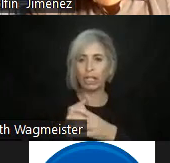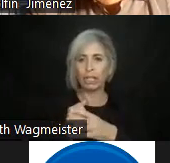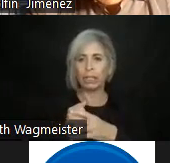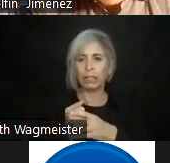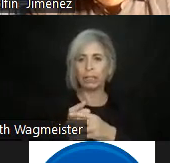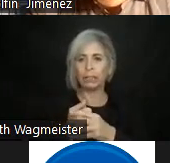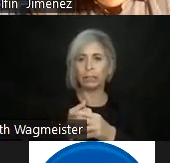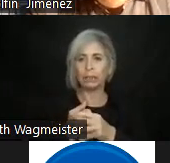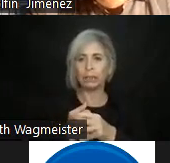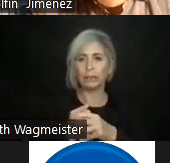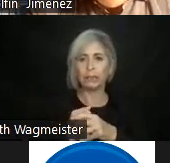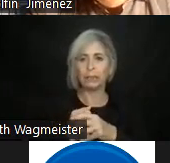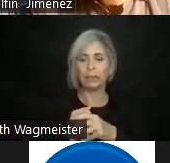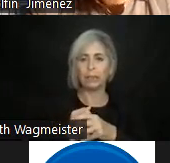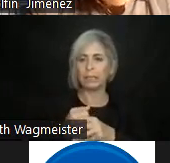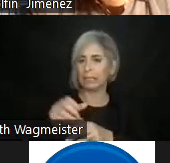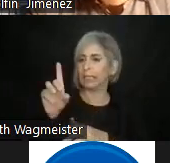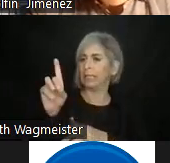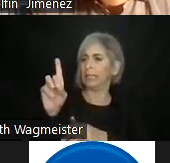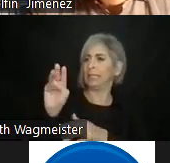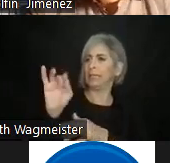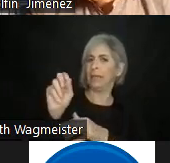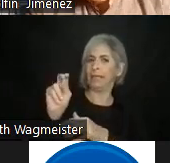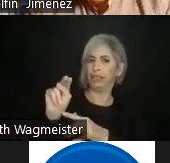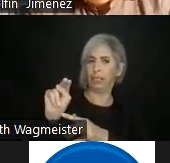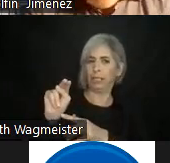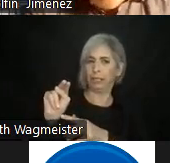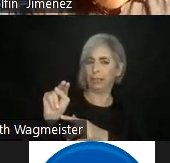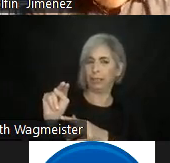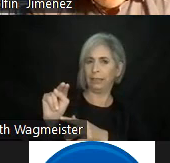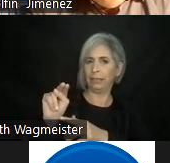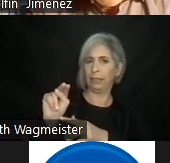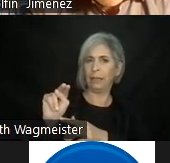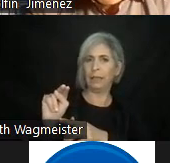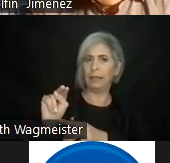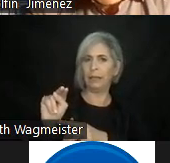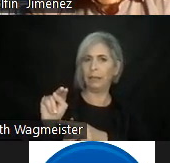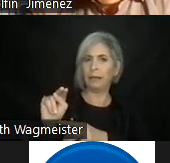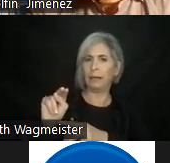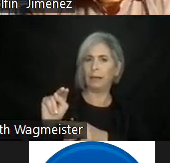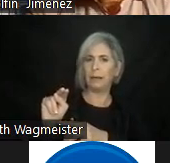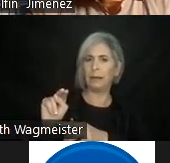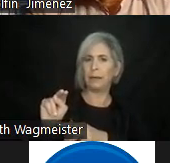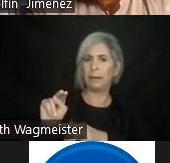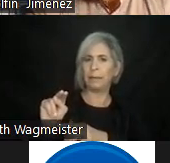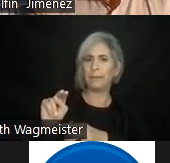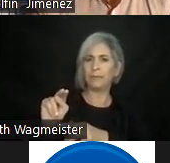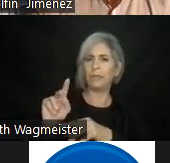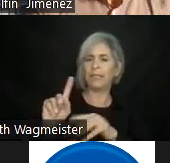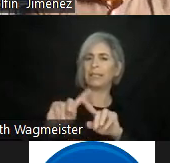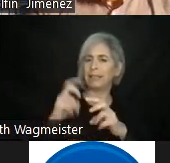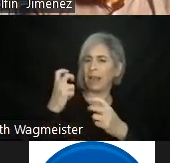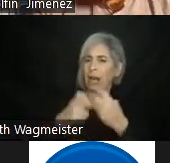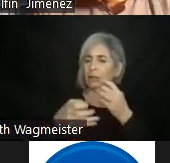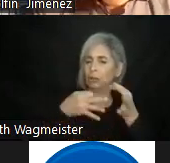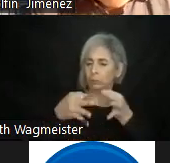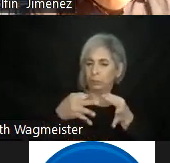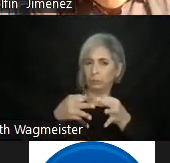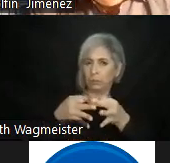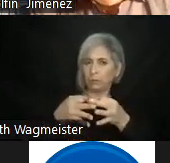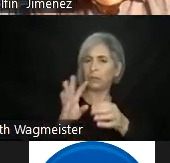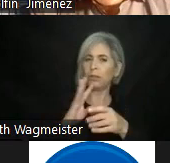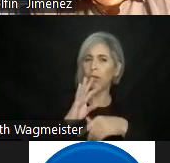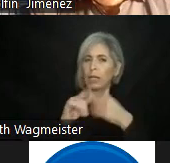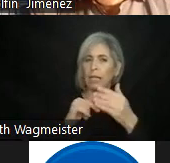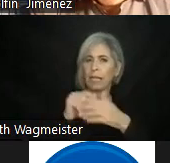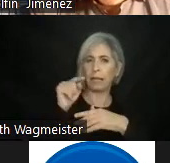not to mention. It is to explain. For instance, if we are talking about visual contrast in stairs,